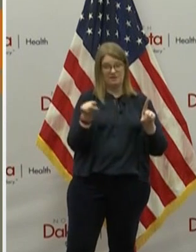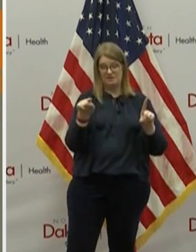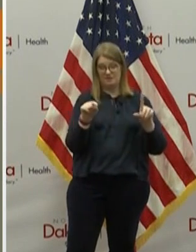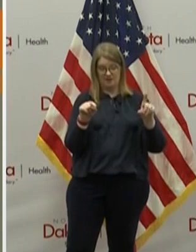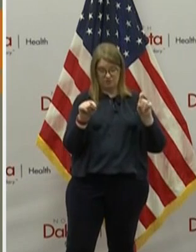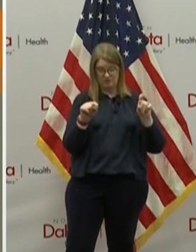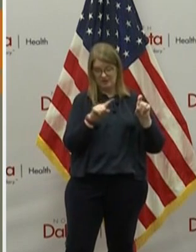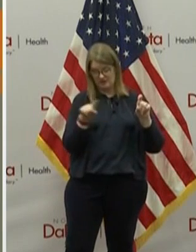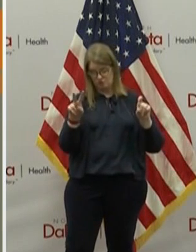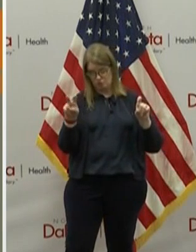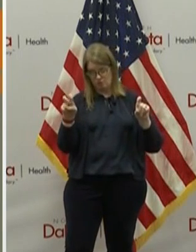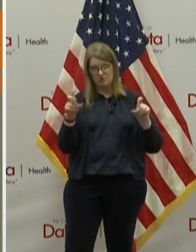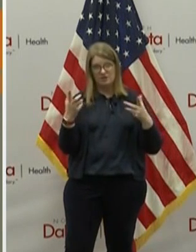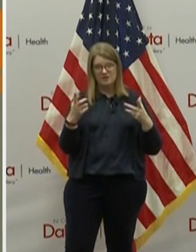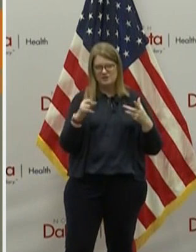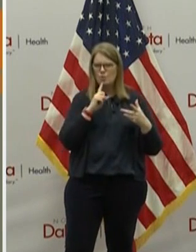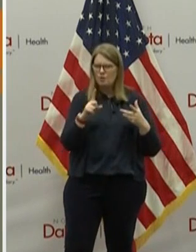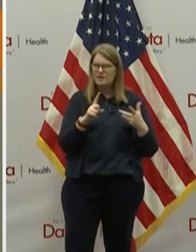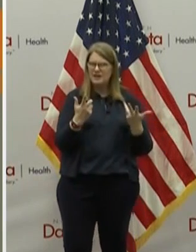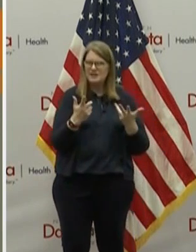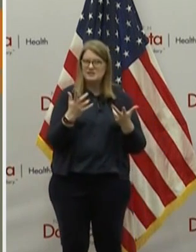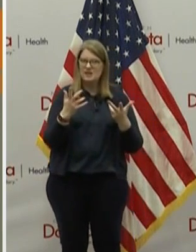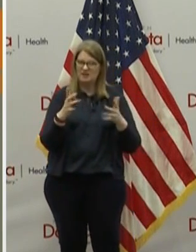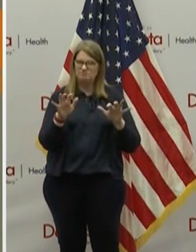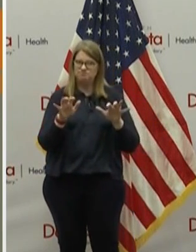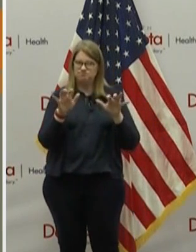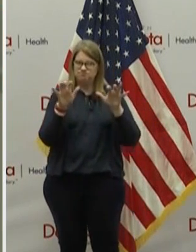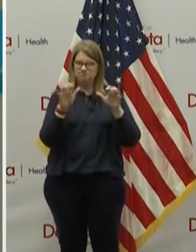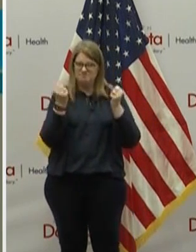AND BARNS 220. AND ADDITIONAL MORE COUNTIES